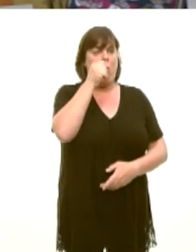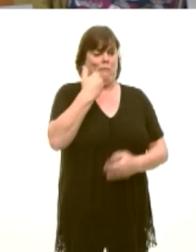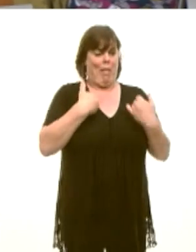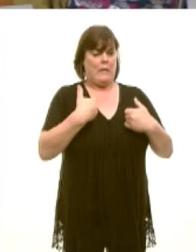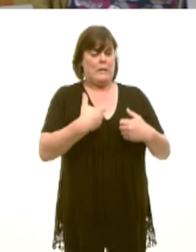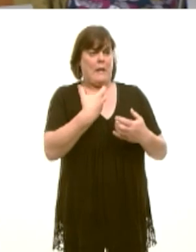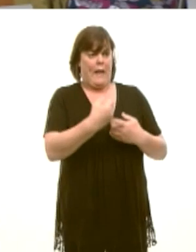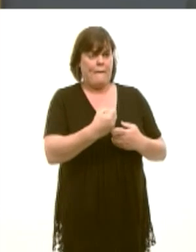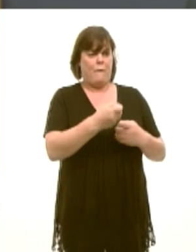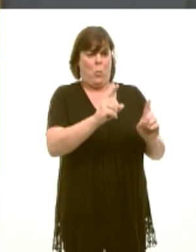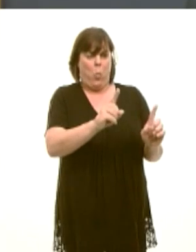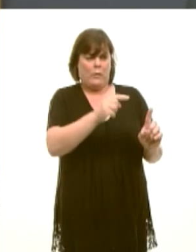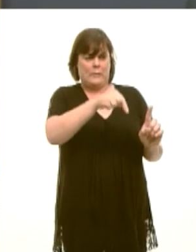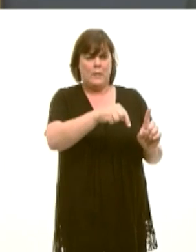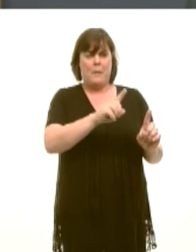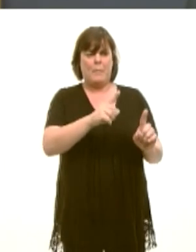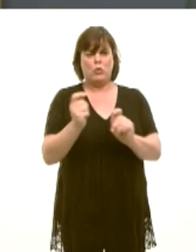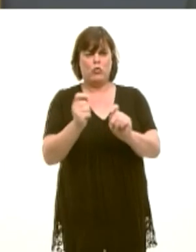for treatment. Leanne Wood: You are twisting my words, First